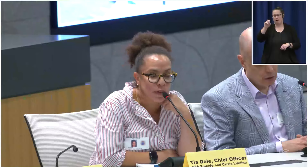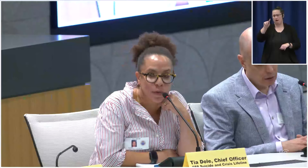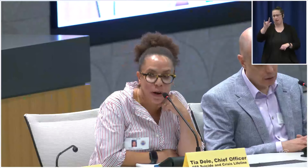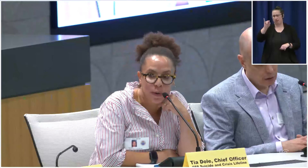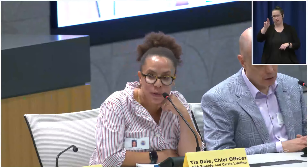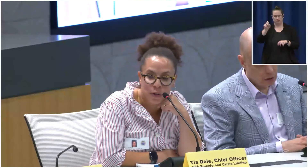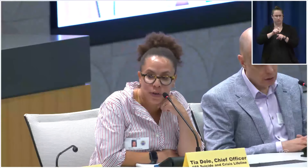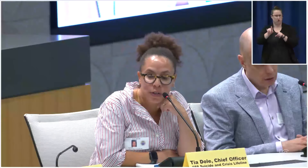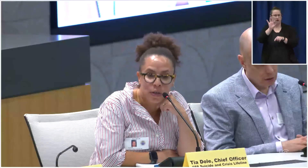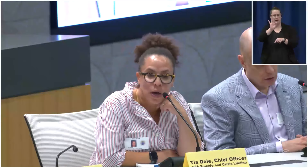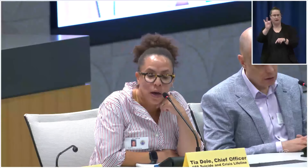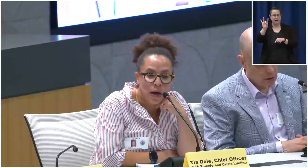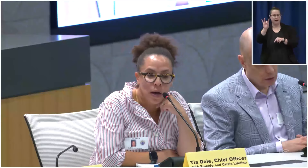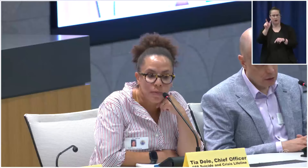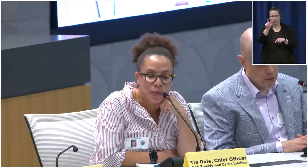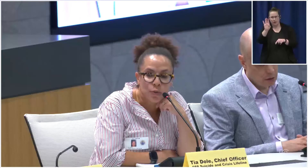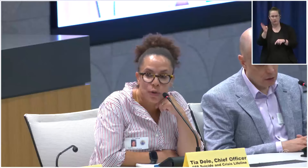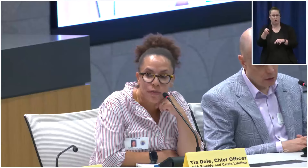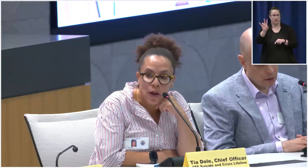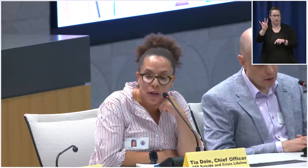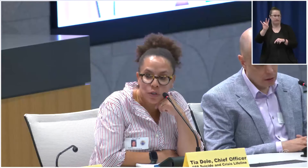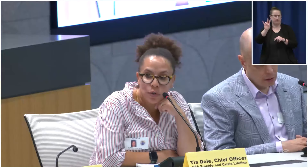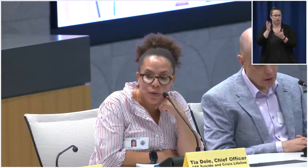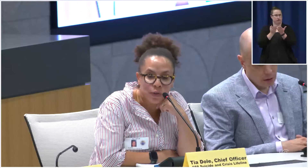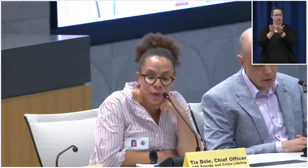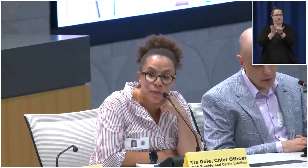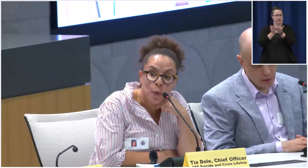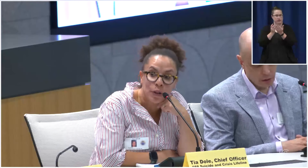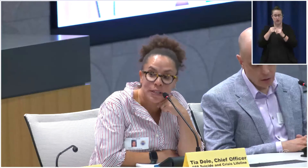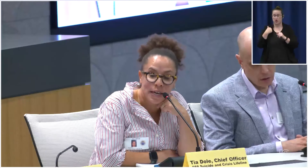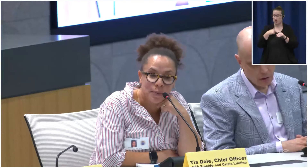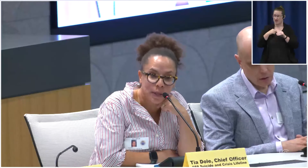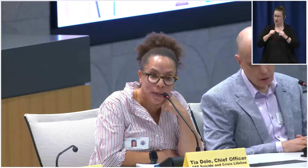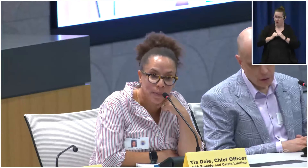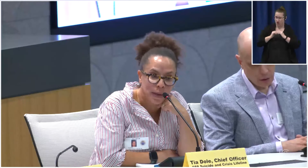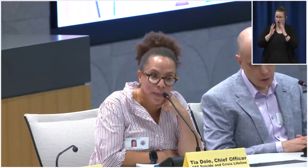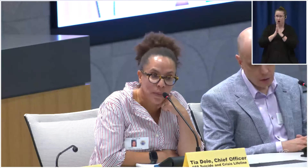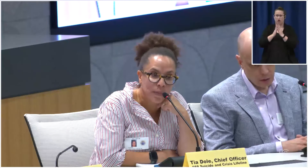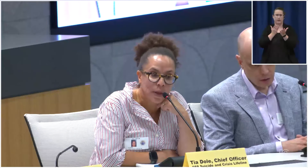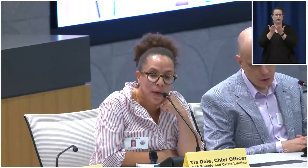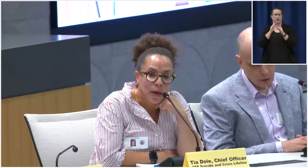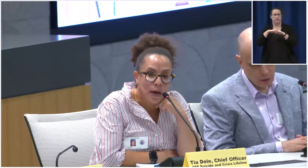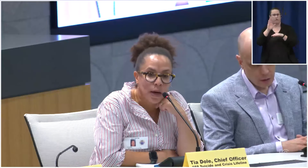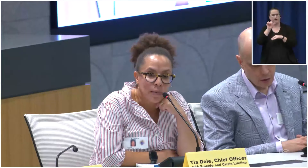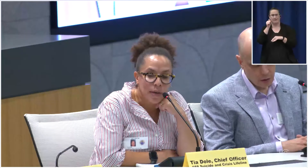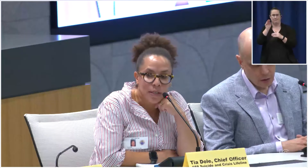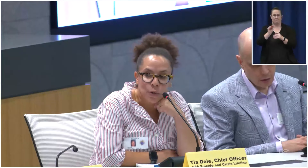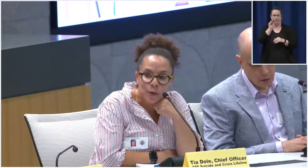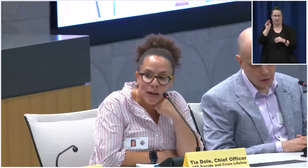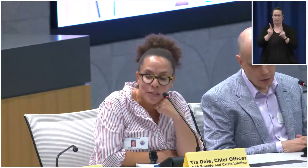SO WE LAUNCHED 988 IN JULY OF I HOPE EVERYBODY KNOWS WHAT IT IS.